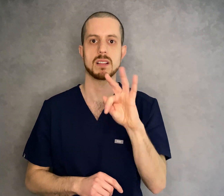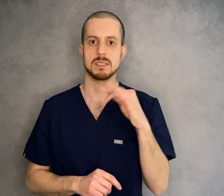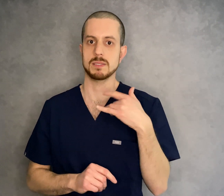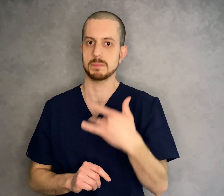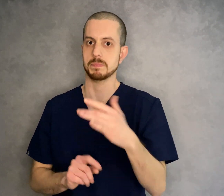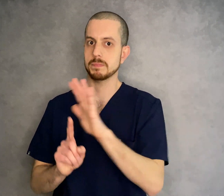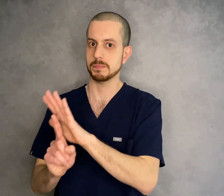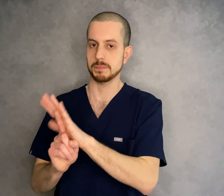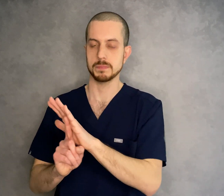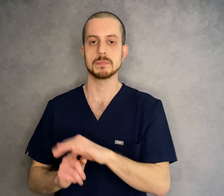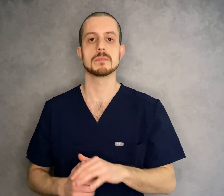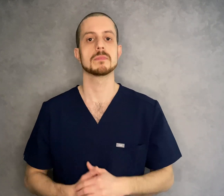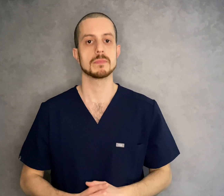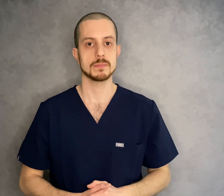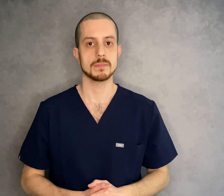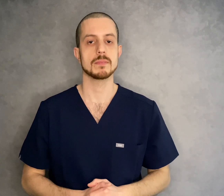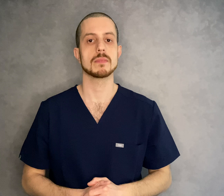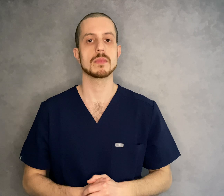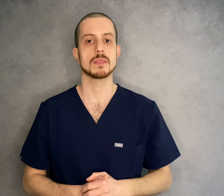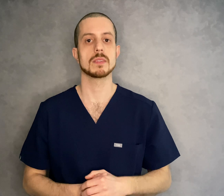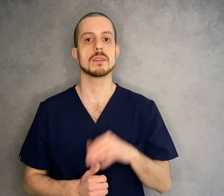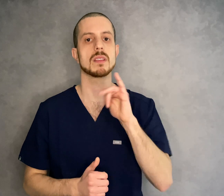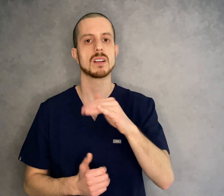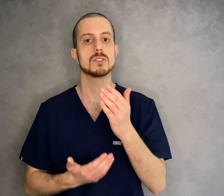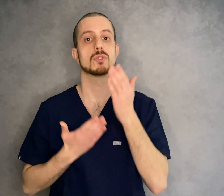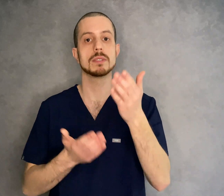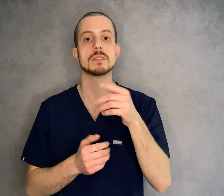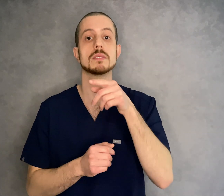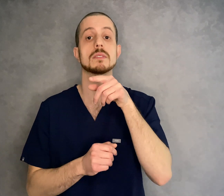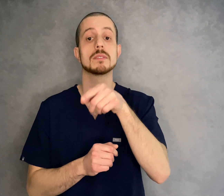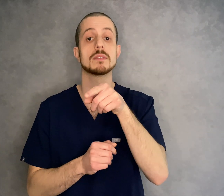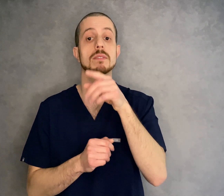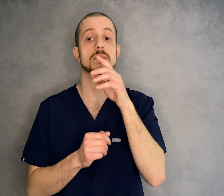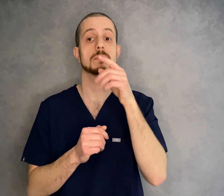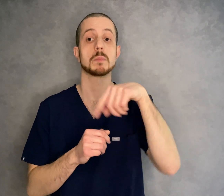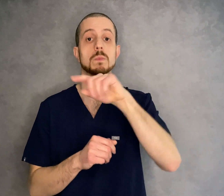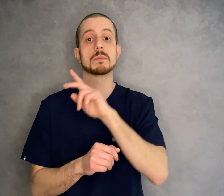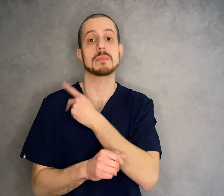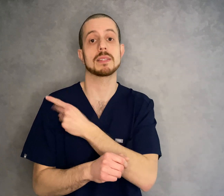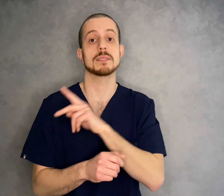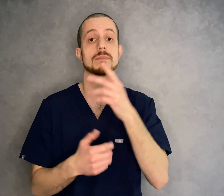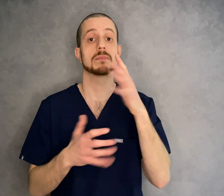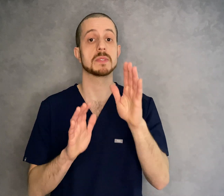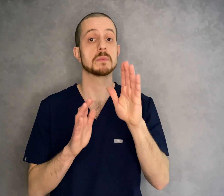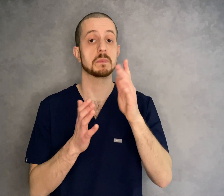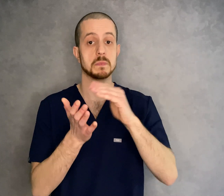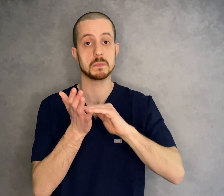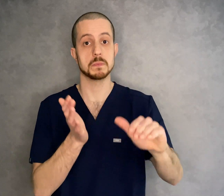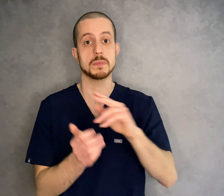in COVID-19 patients. This suggests that those patients were discharged